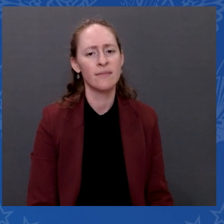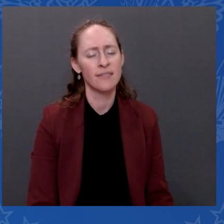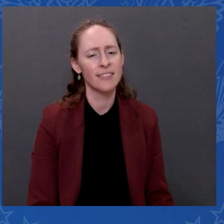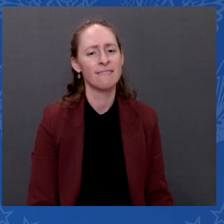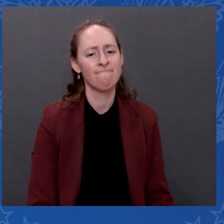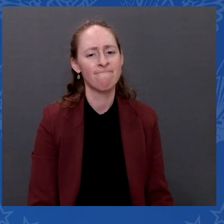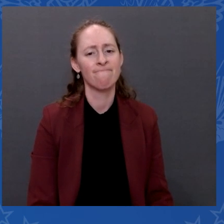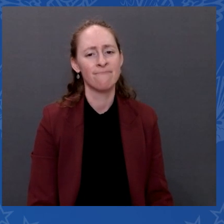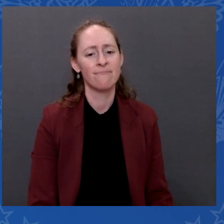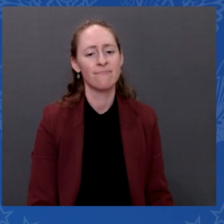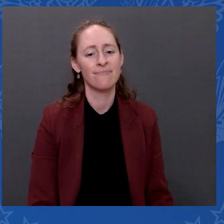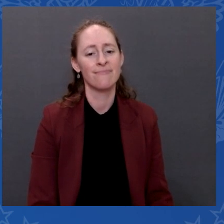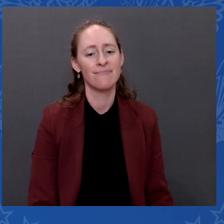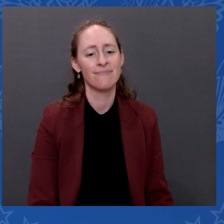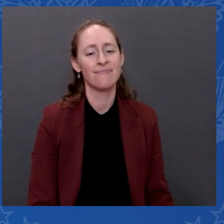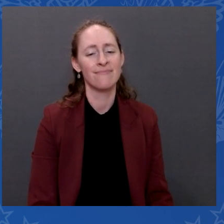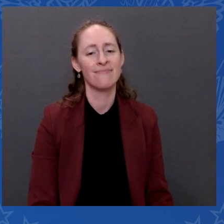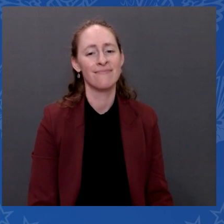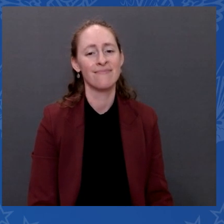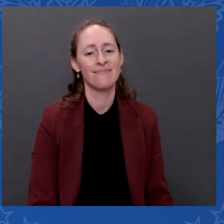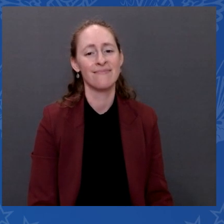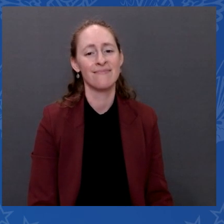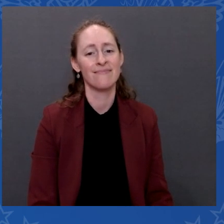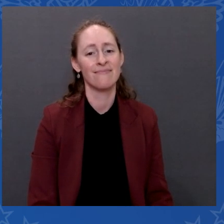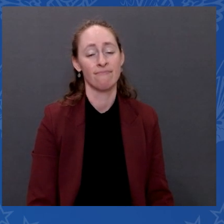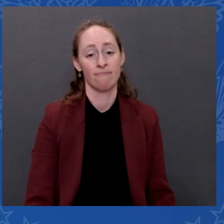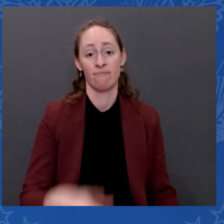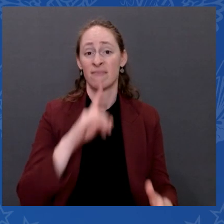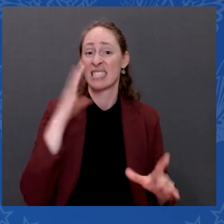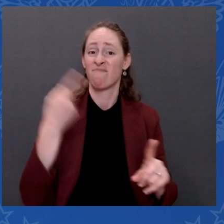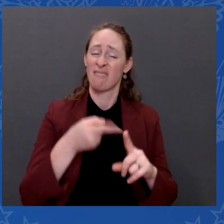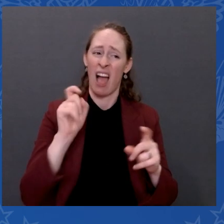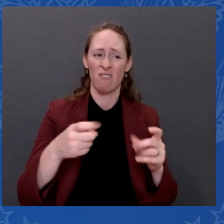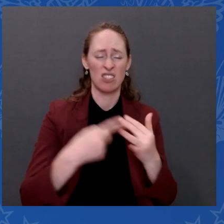And -- but I -- I don't know.